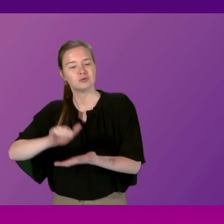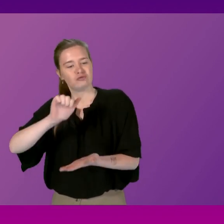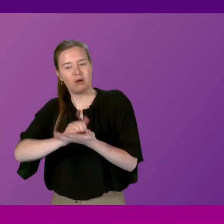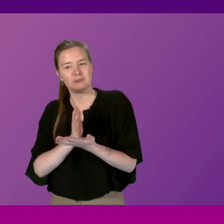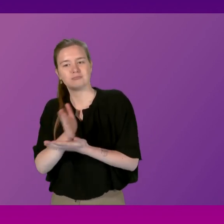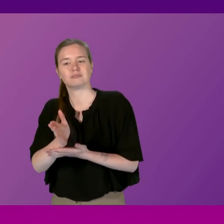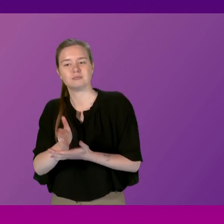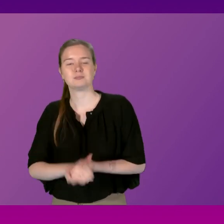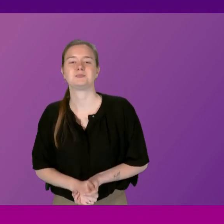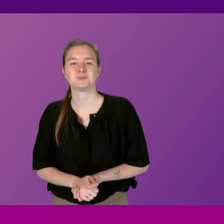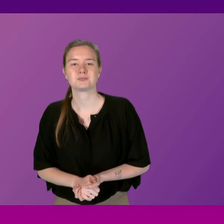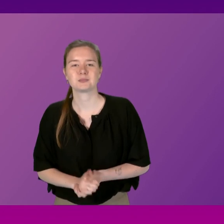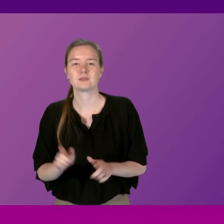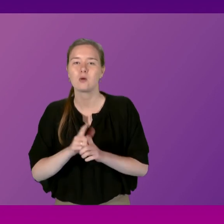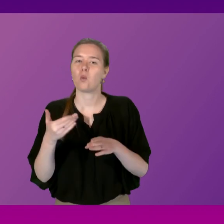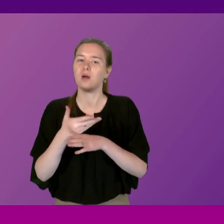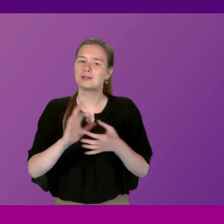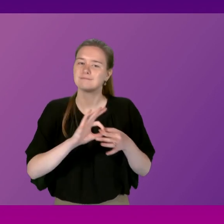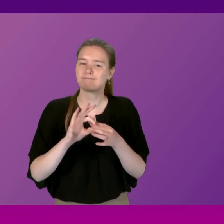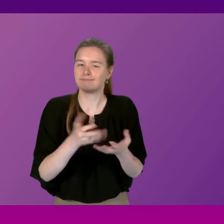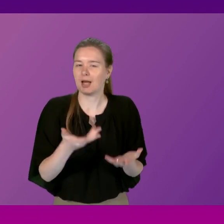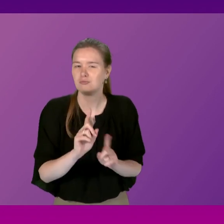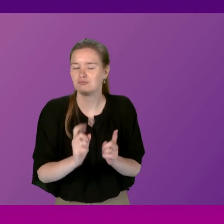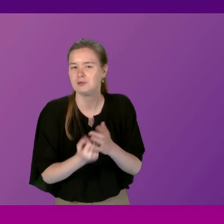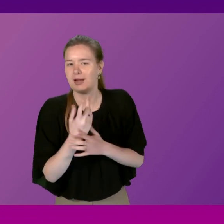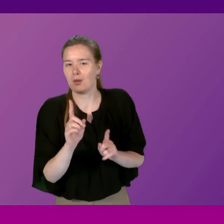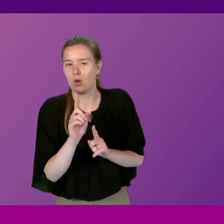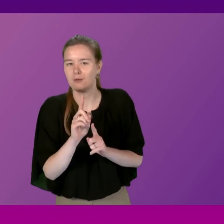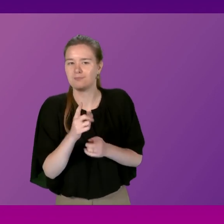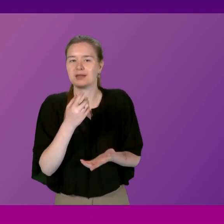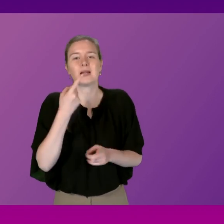I am currently working with them to develop and implement an immediate priorities plan,